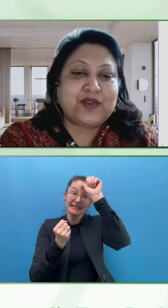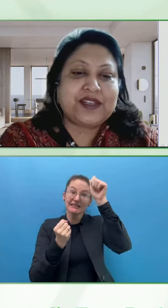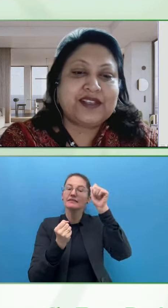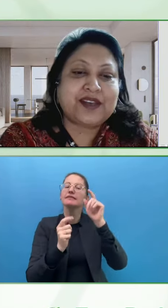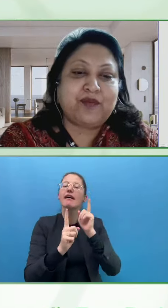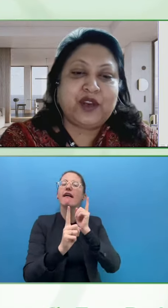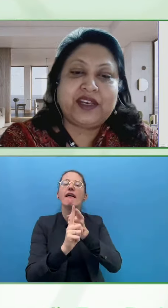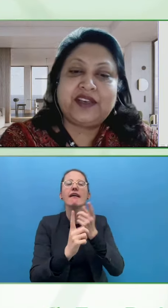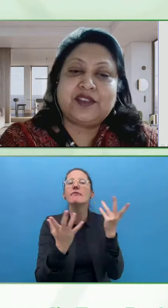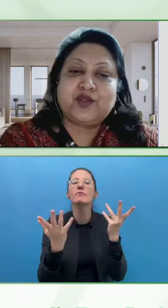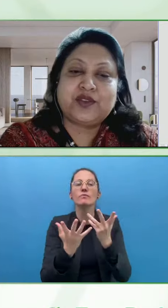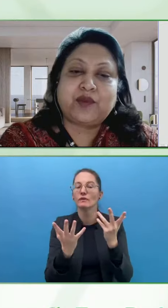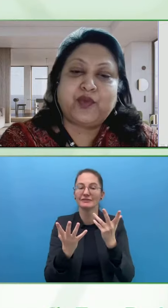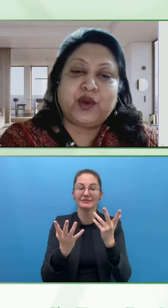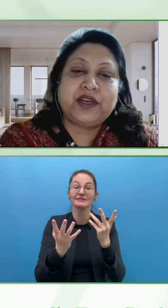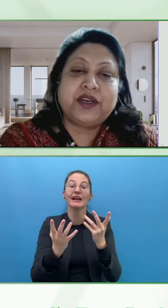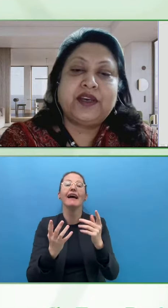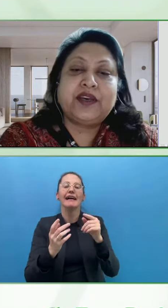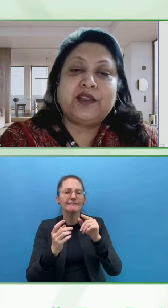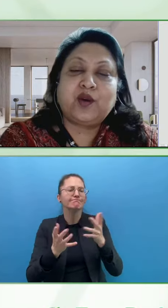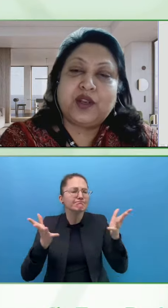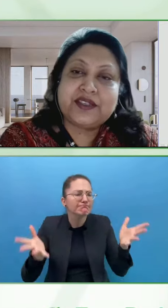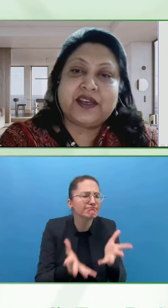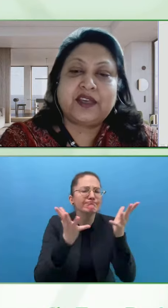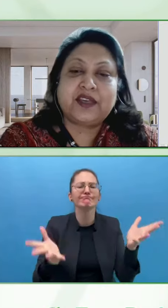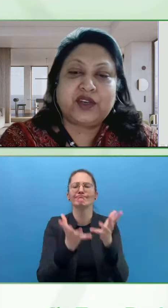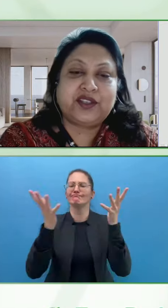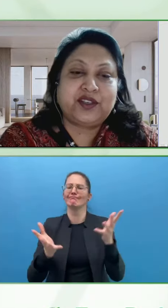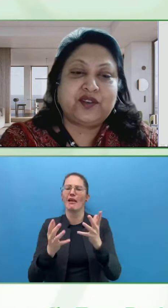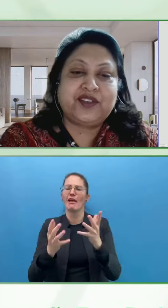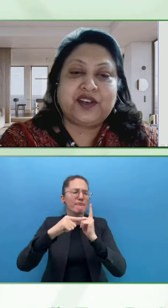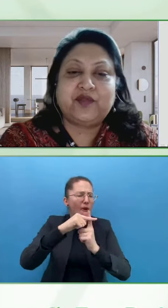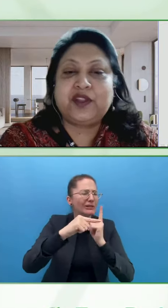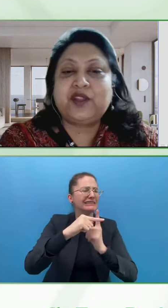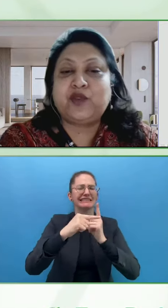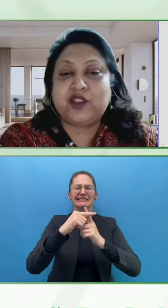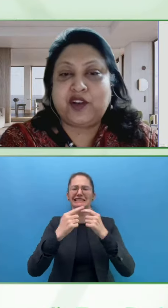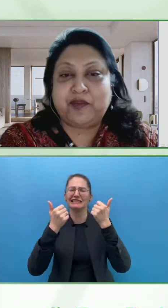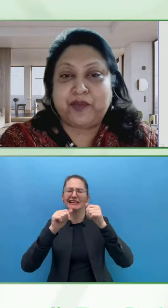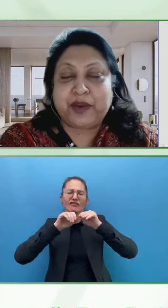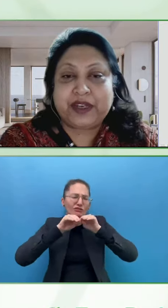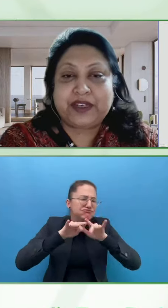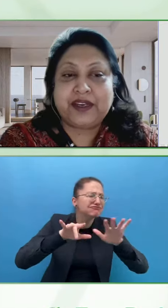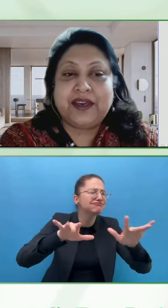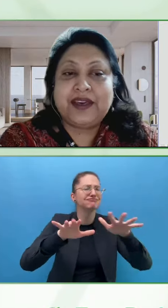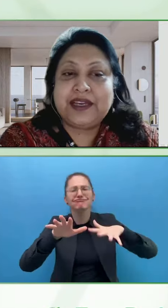as well as communities to support the holistic education of children with visual impairment.